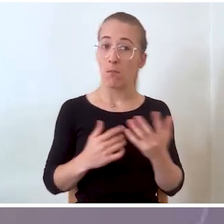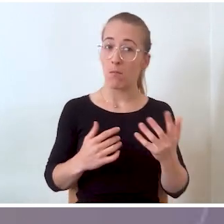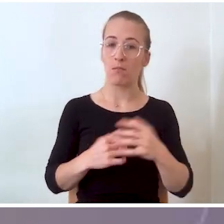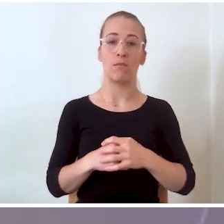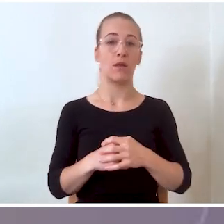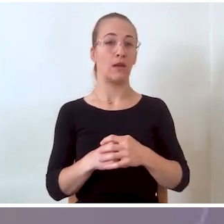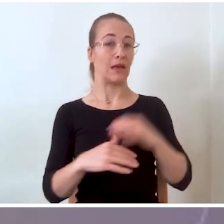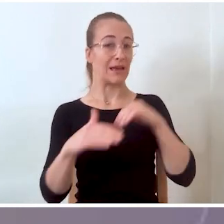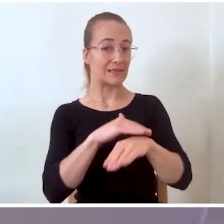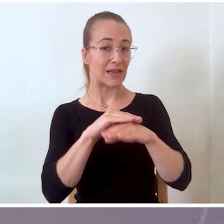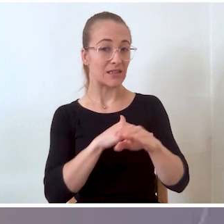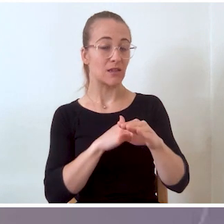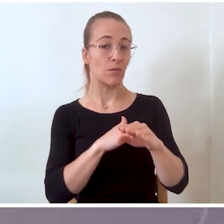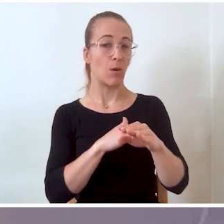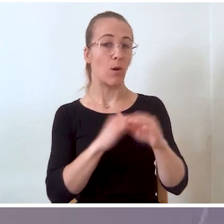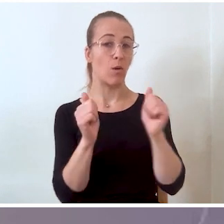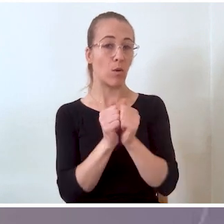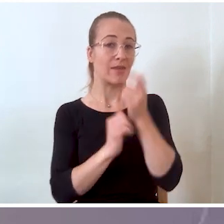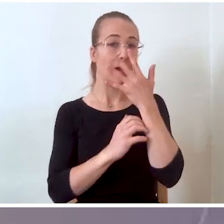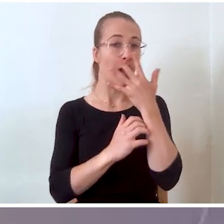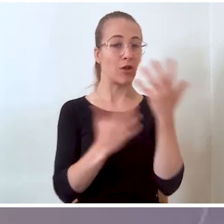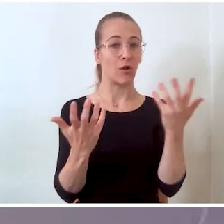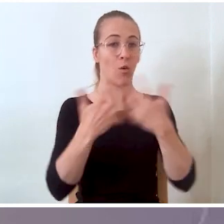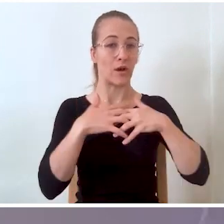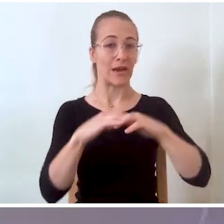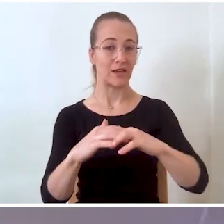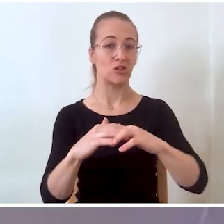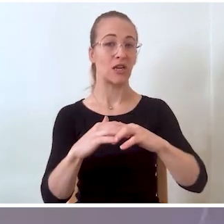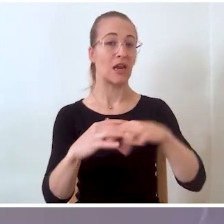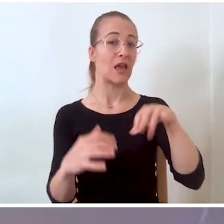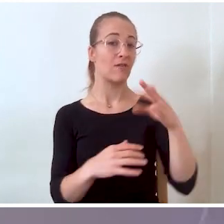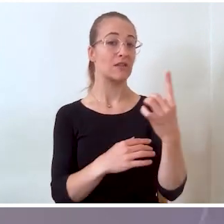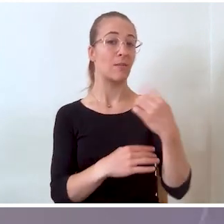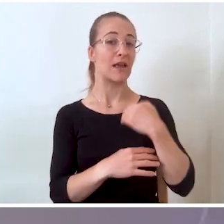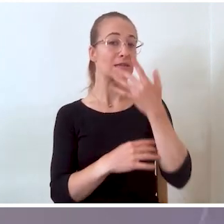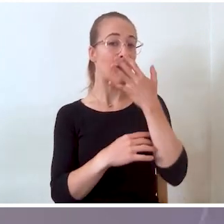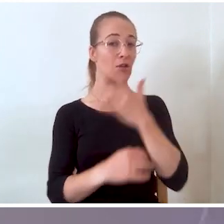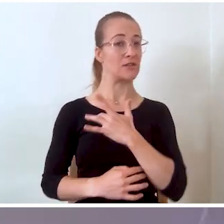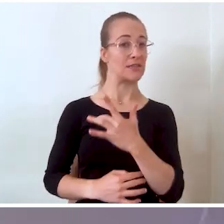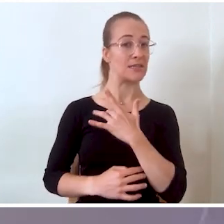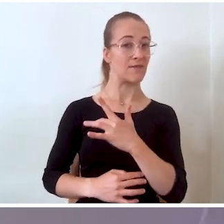Is it accessible with color coordination if somebody has color sensitivity?